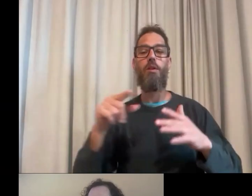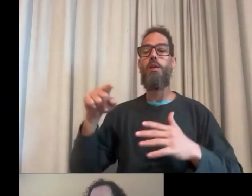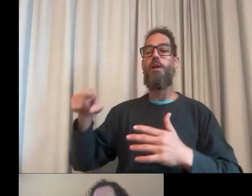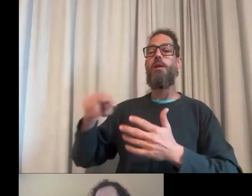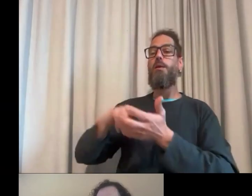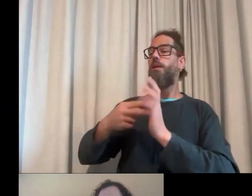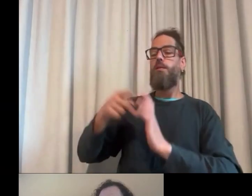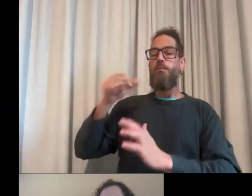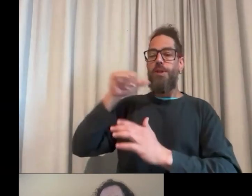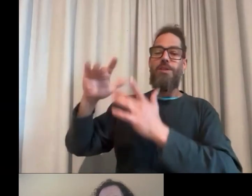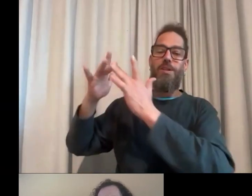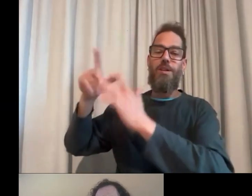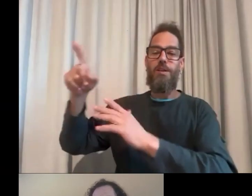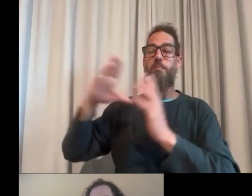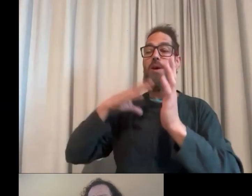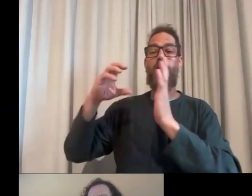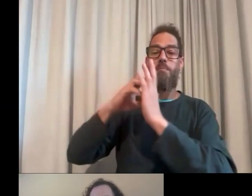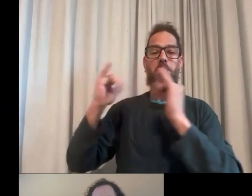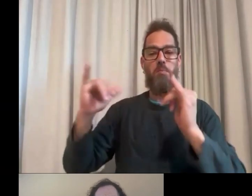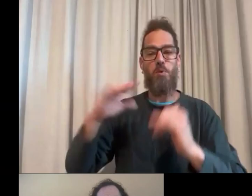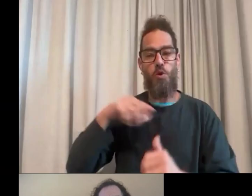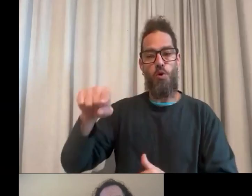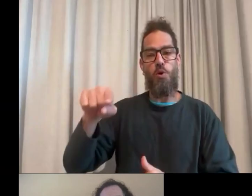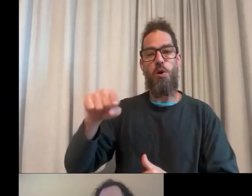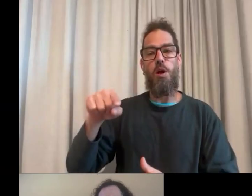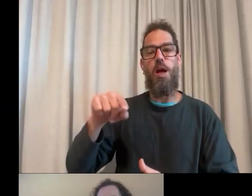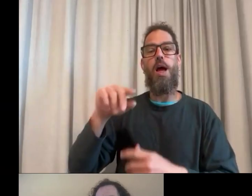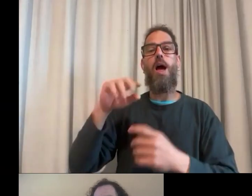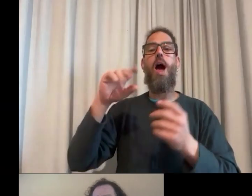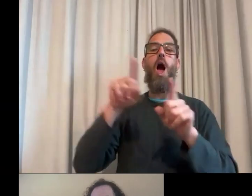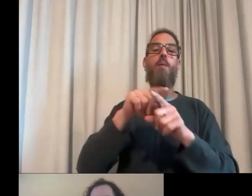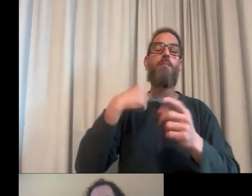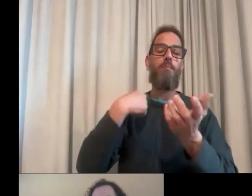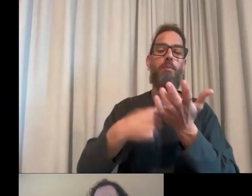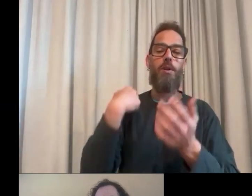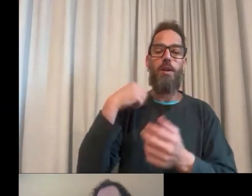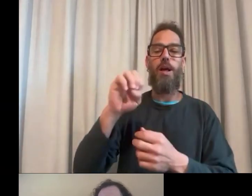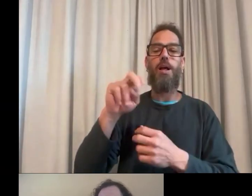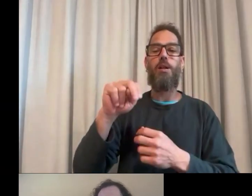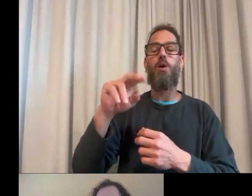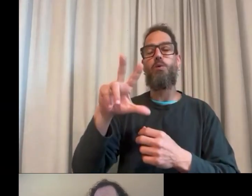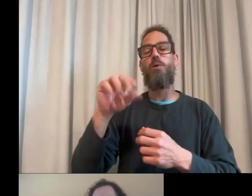The reason they use this phrase non-web documents is that's language that's in EN 301 549.